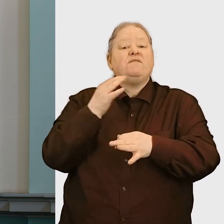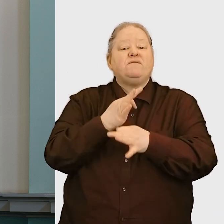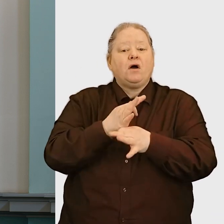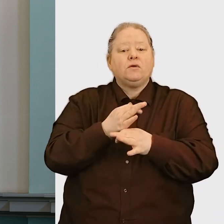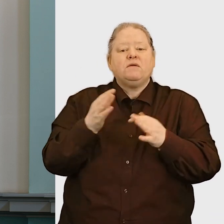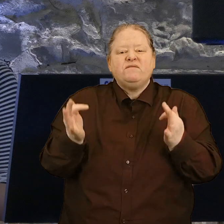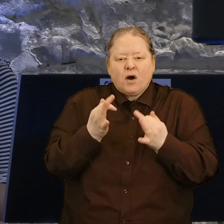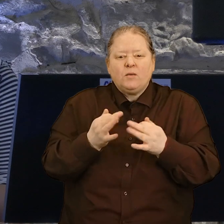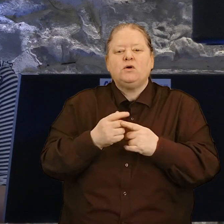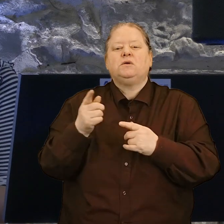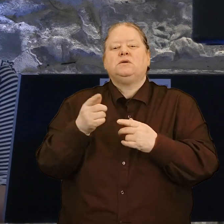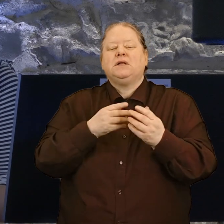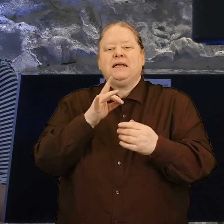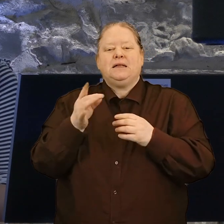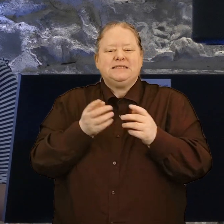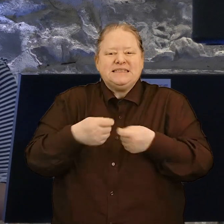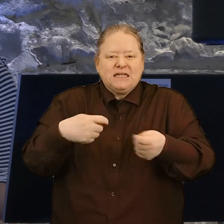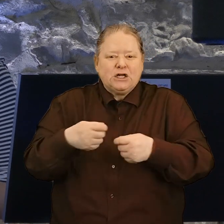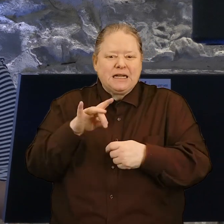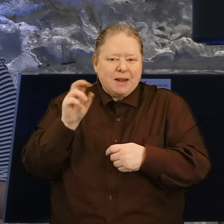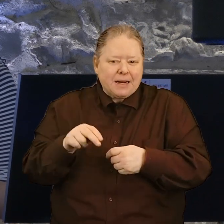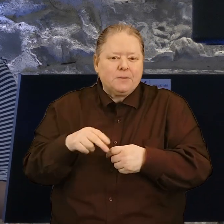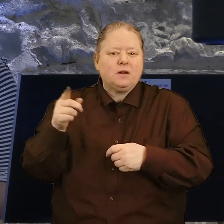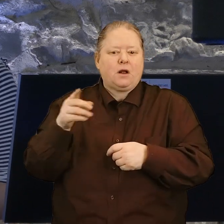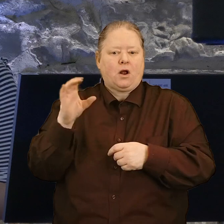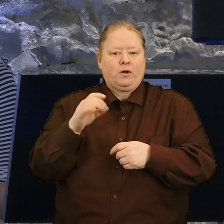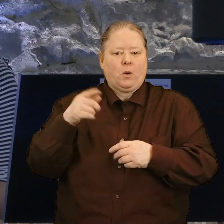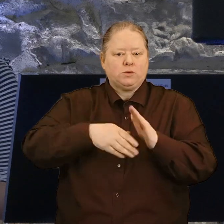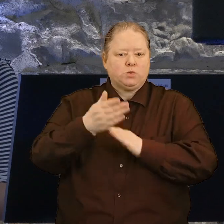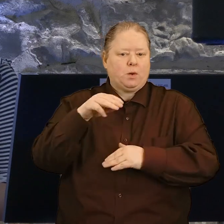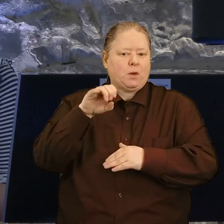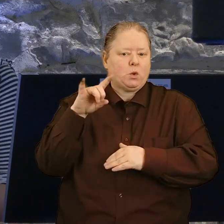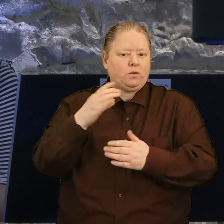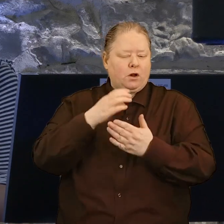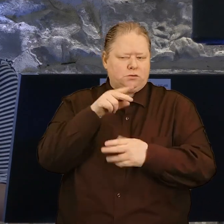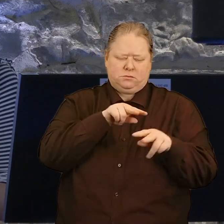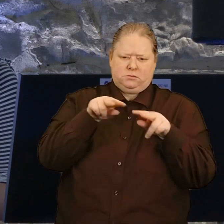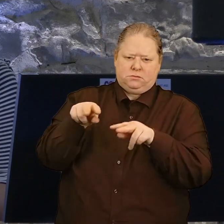dealer in Kilmainham. Corrigan was educated as a lay student in Maynooth, where his aptitude for medicine was noticed by the